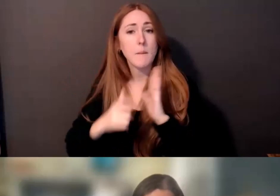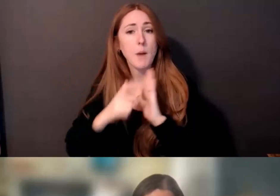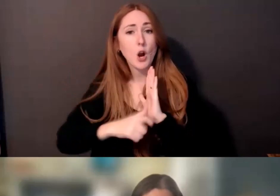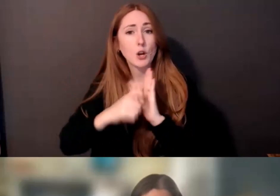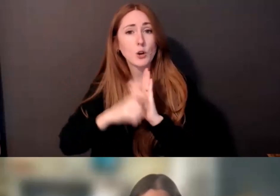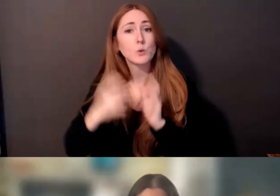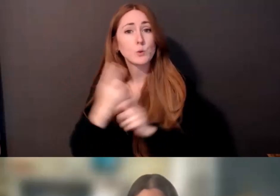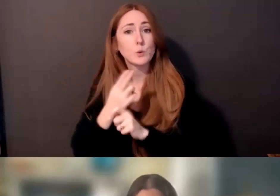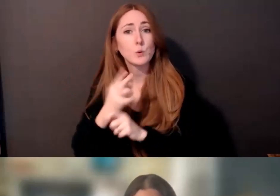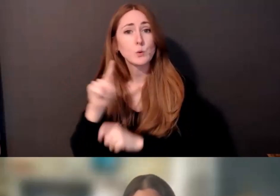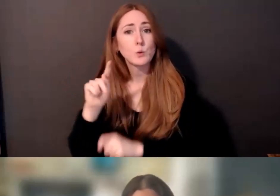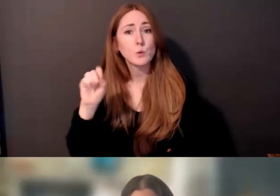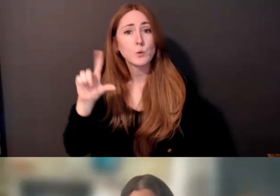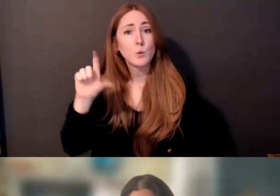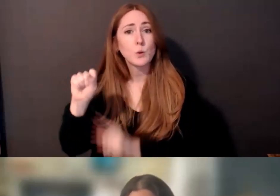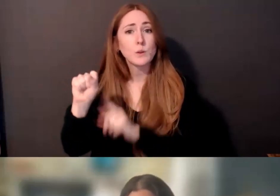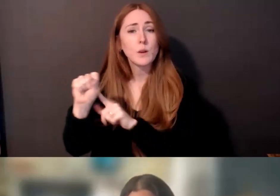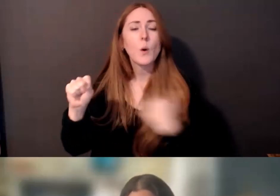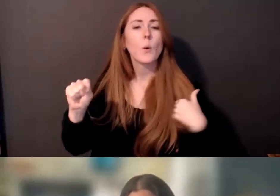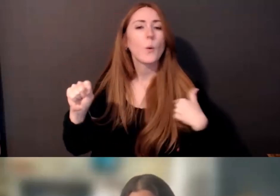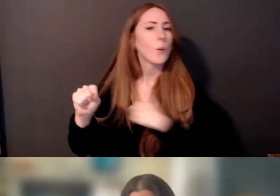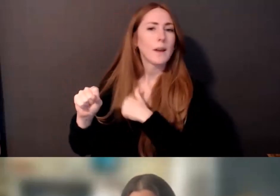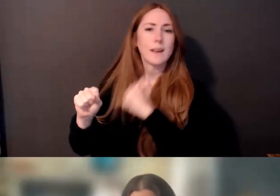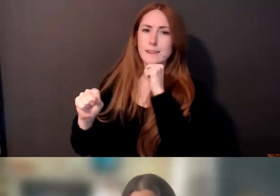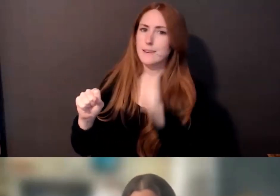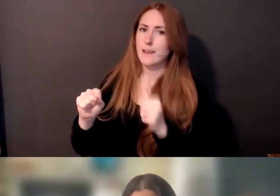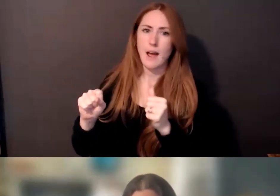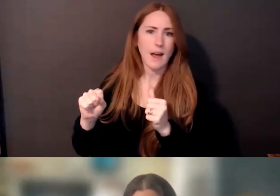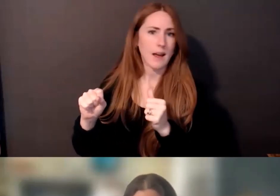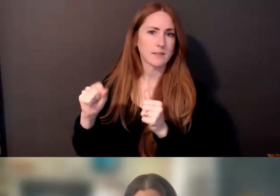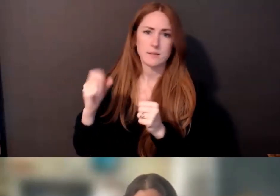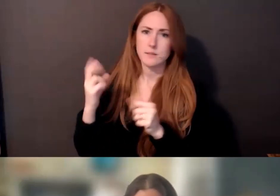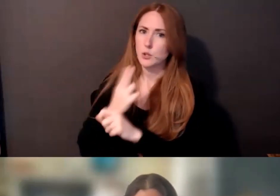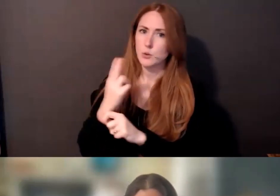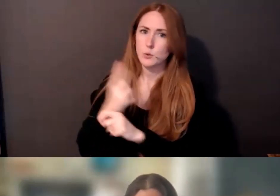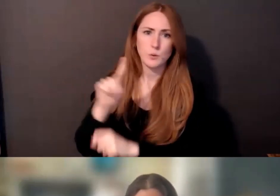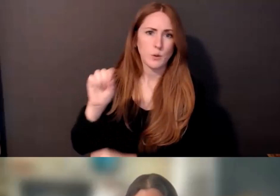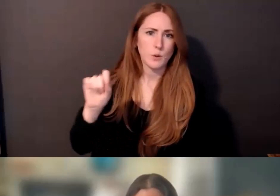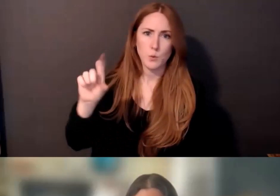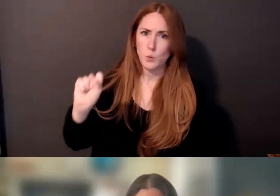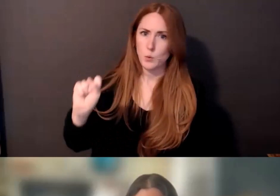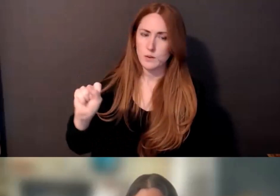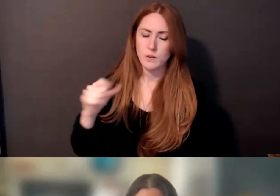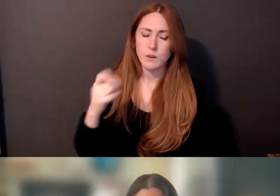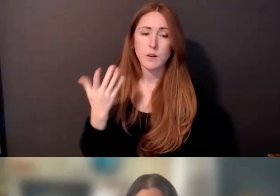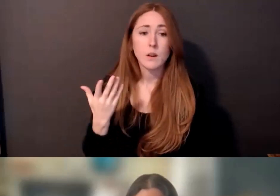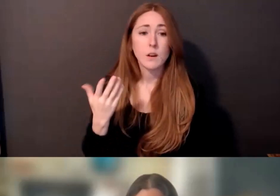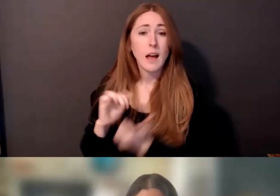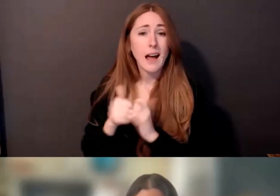I can't speak to the frequency of which tools were used.